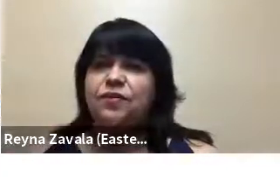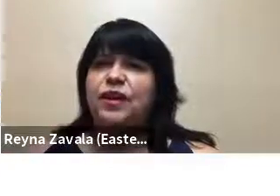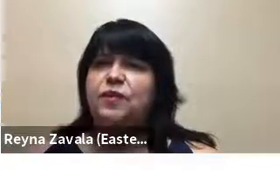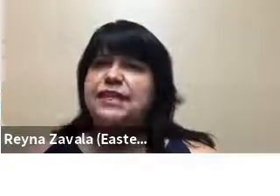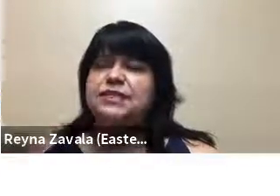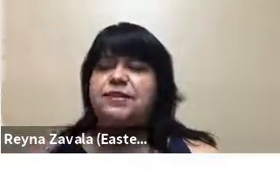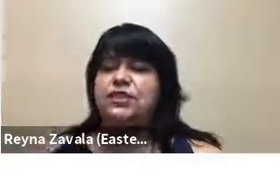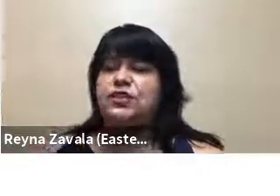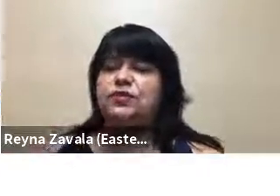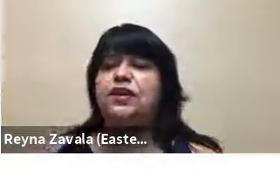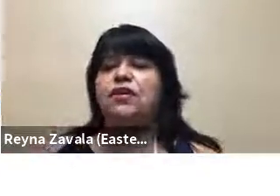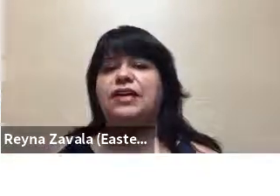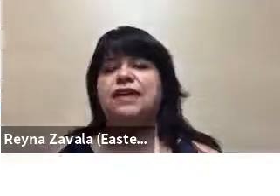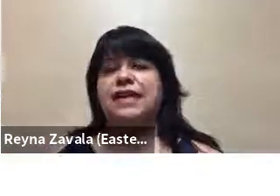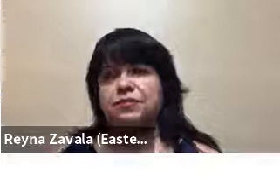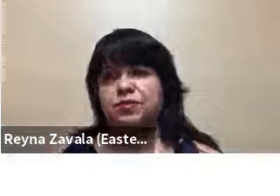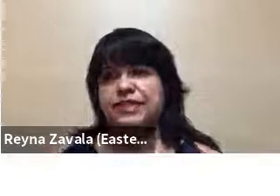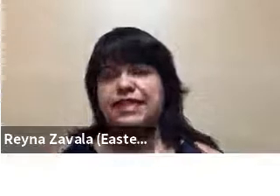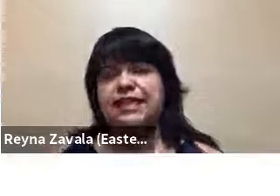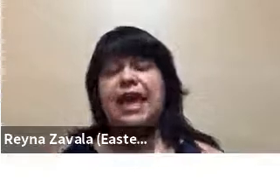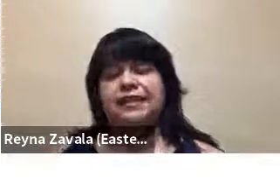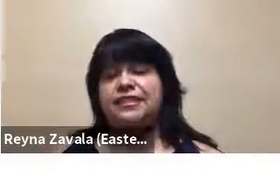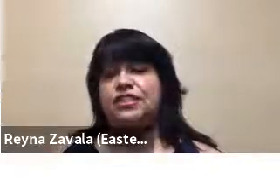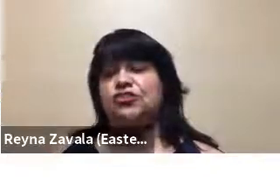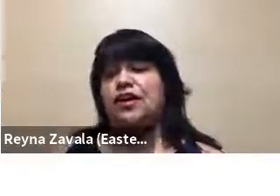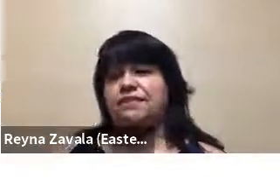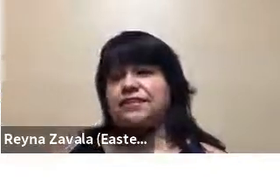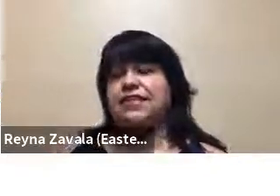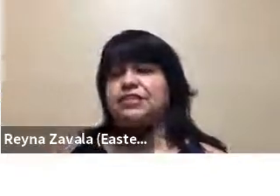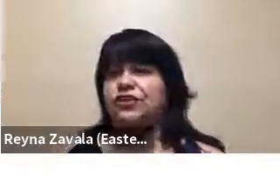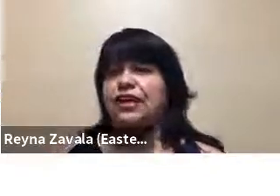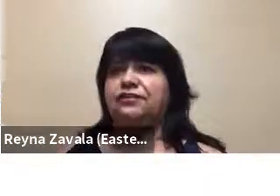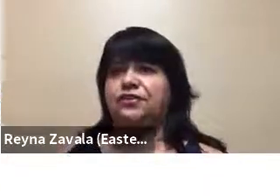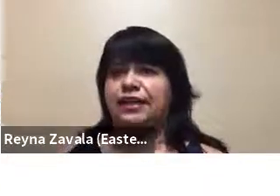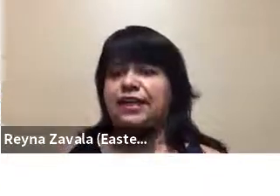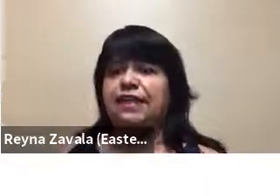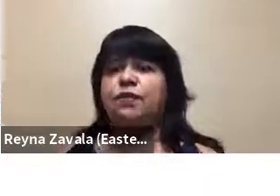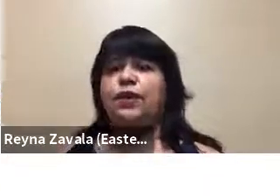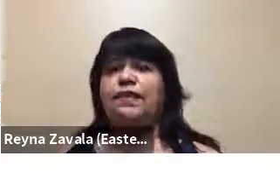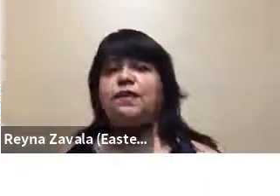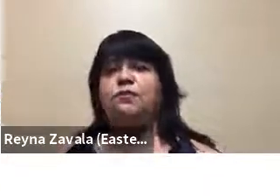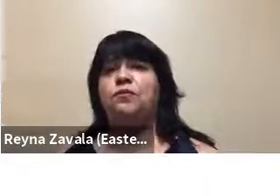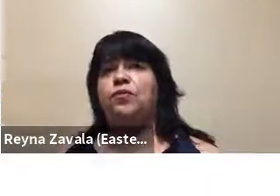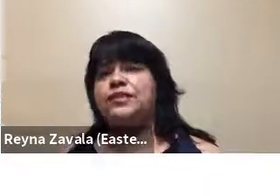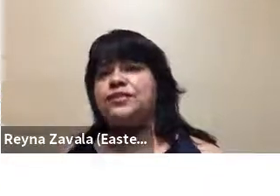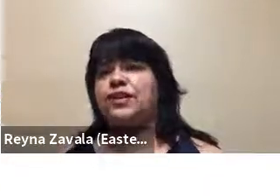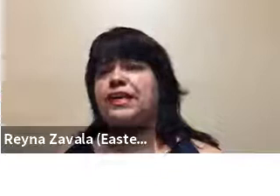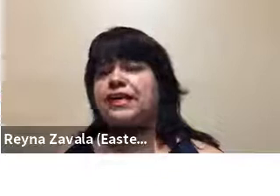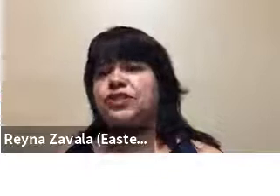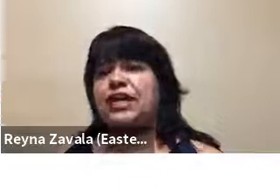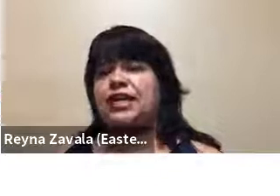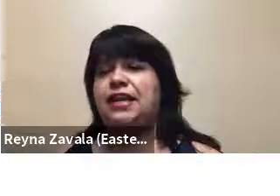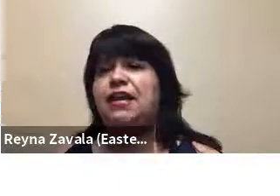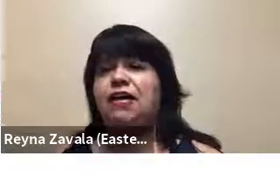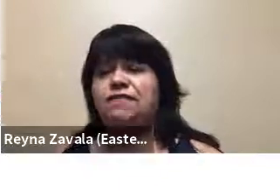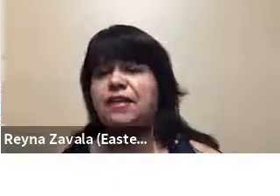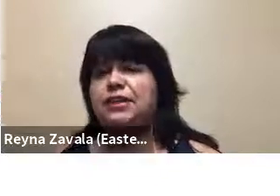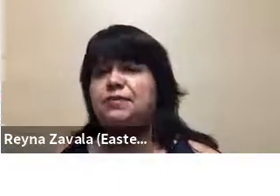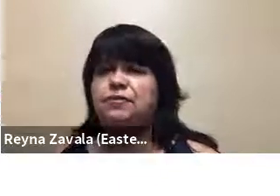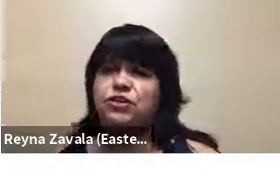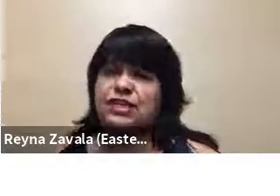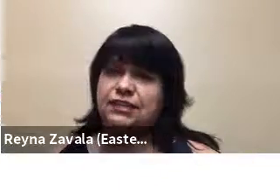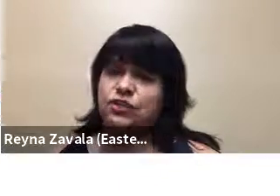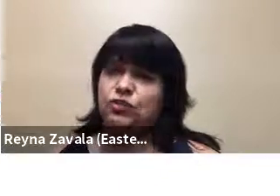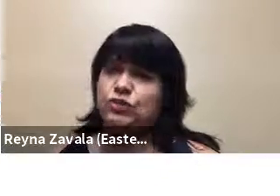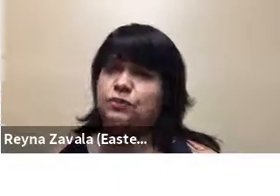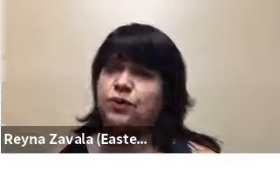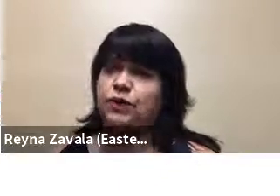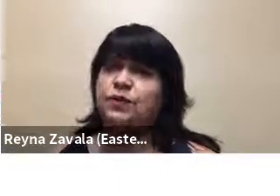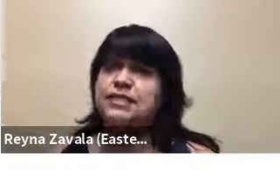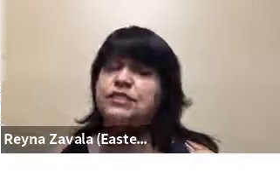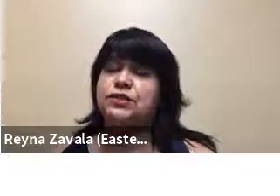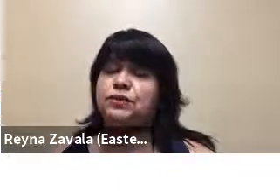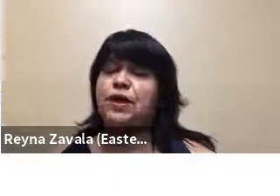Reyna Zavala (Easterseals): Well, I wanted to speak to you regarding my experience and at the Center office in central California and the way that we started educating our family members and individuals with support was through.